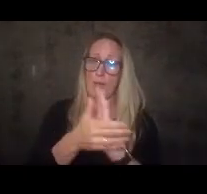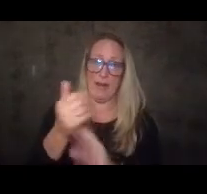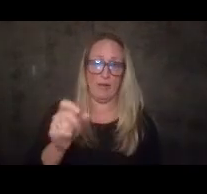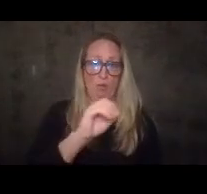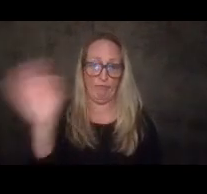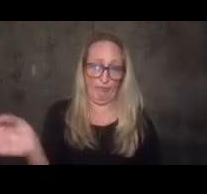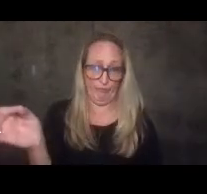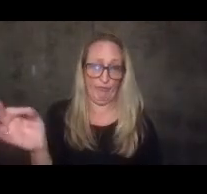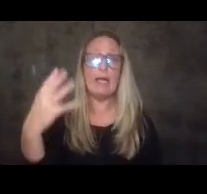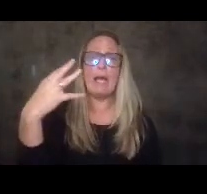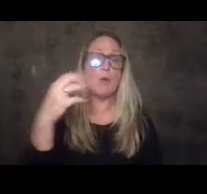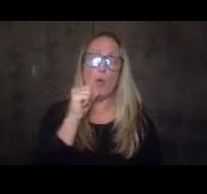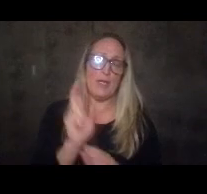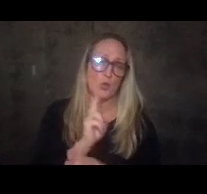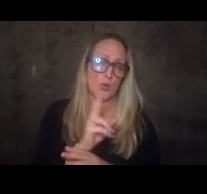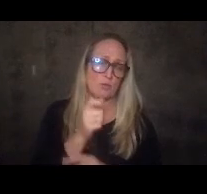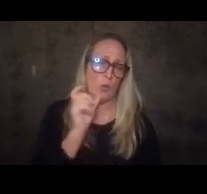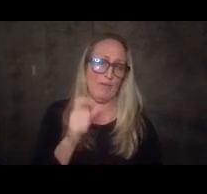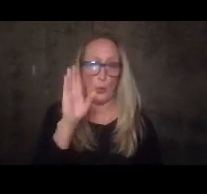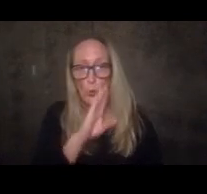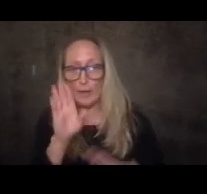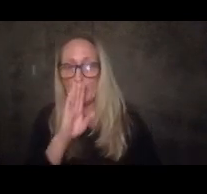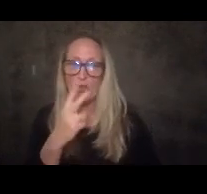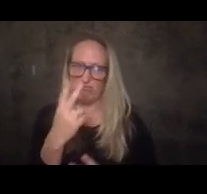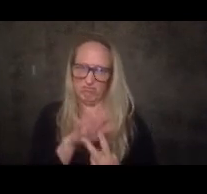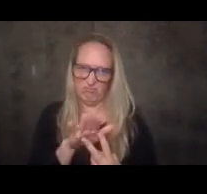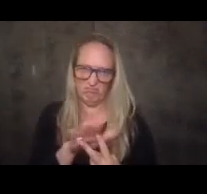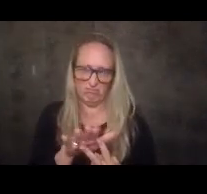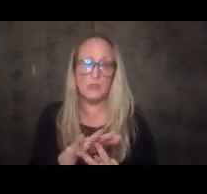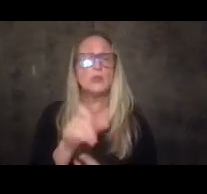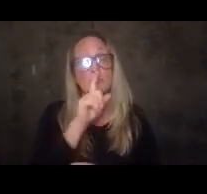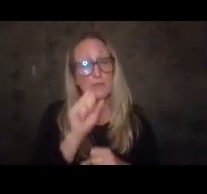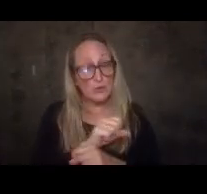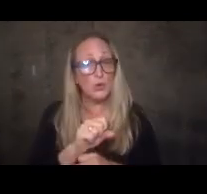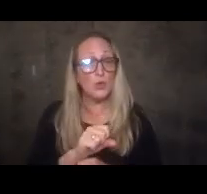in use. You don't have to worry about those two things, just make sure audio is turned up.